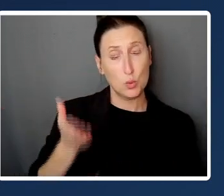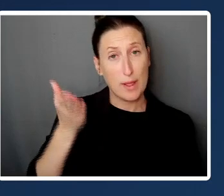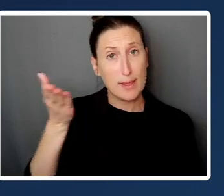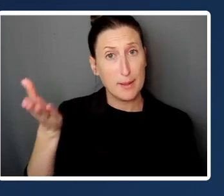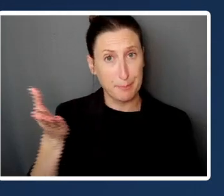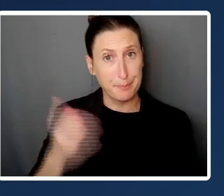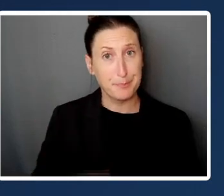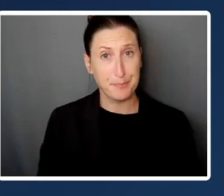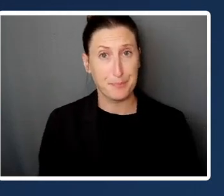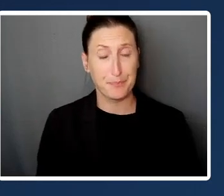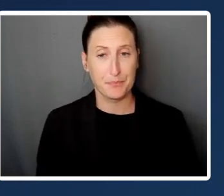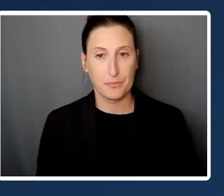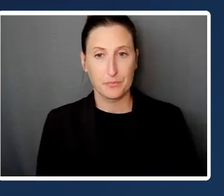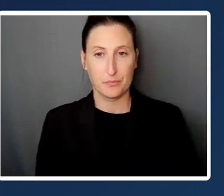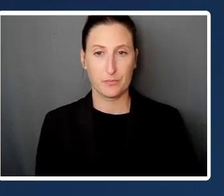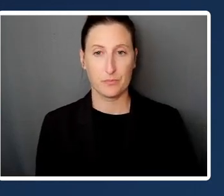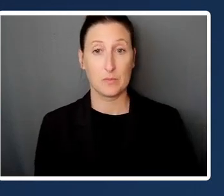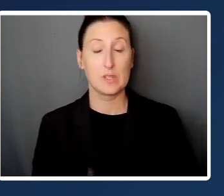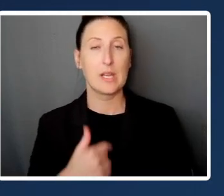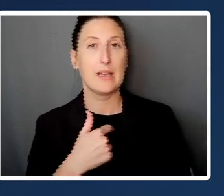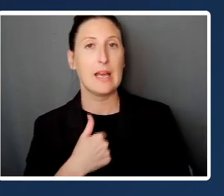though I haven't done this work directly, but I've worked with educators who have done this